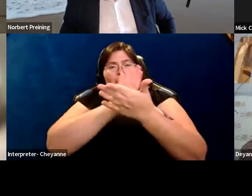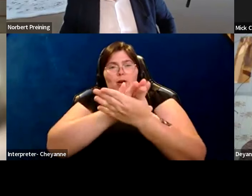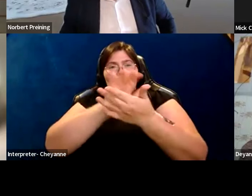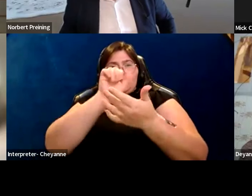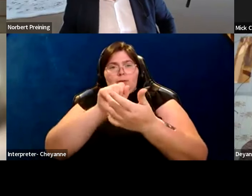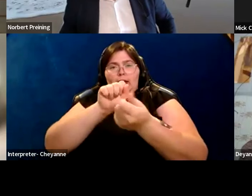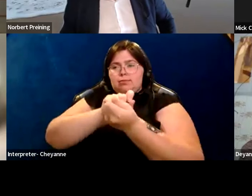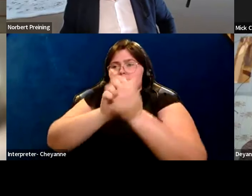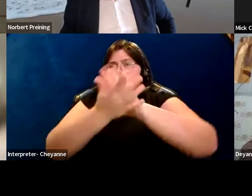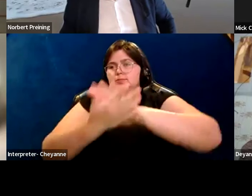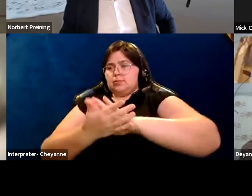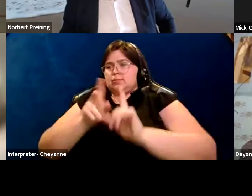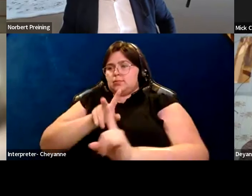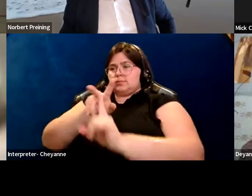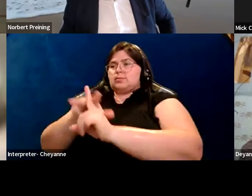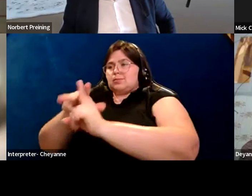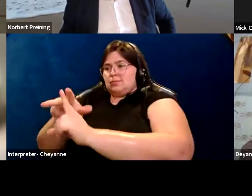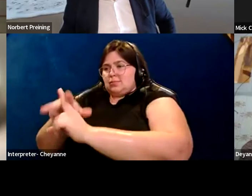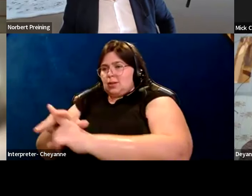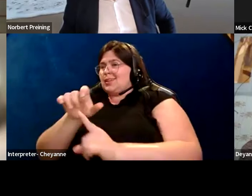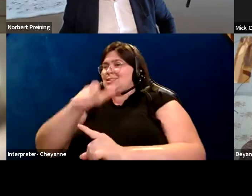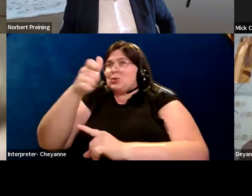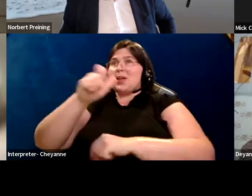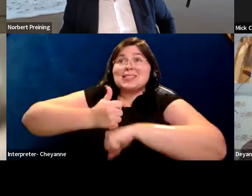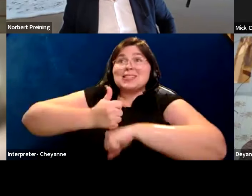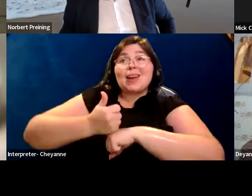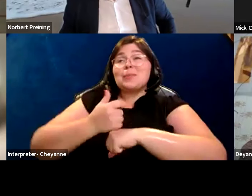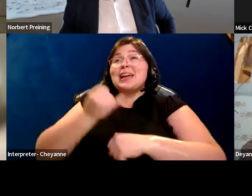Or looking into the future, or today really,